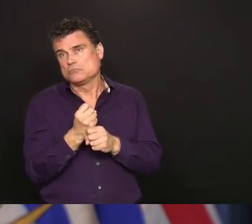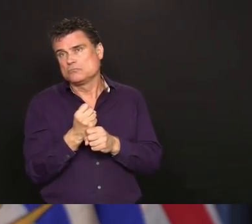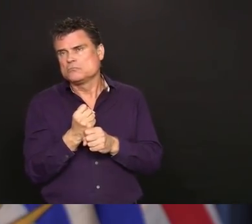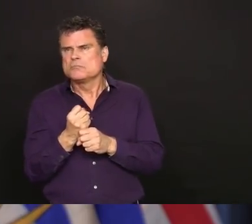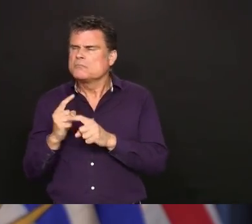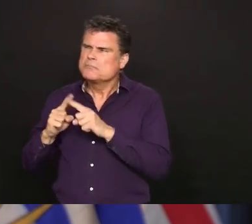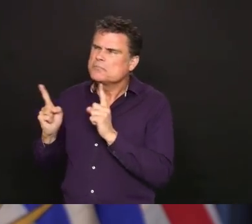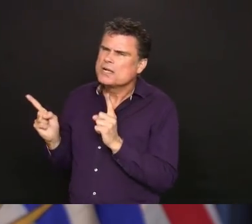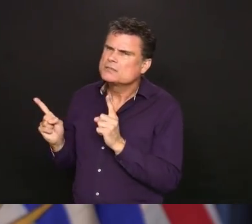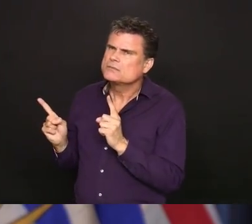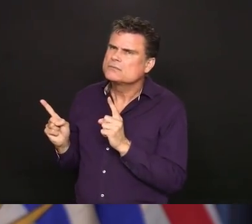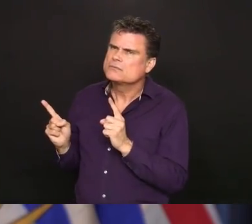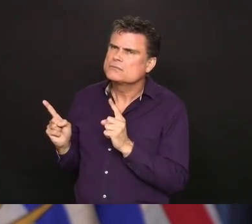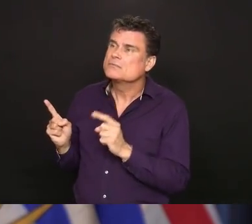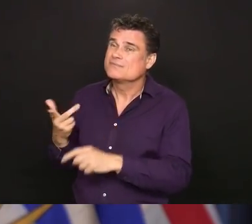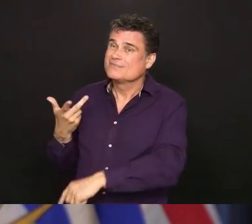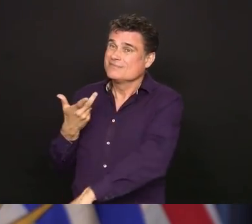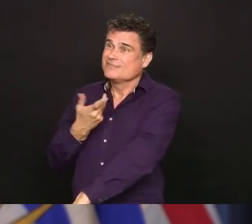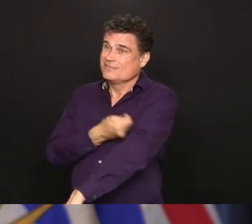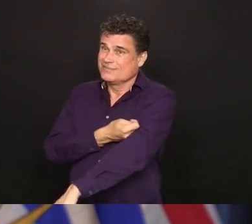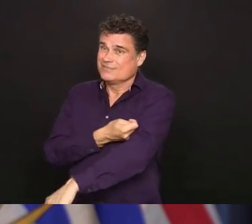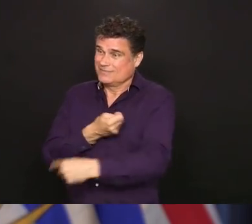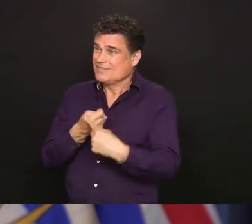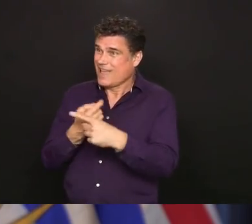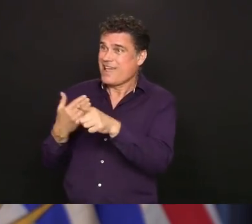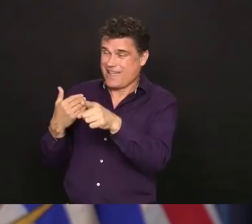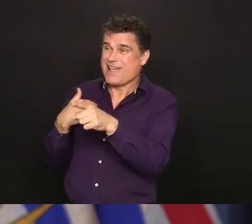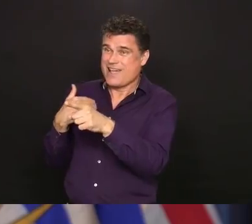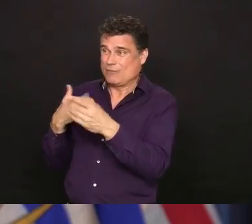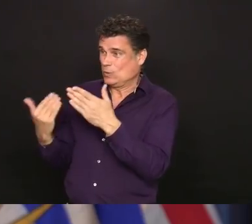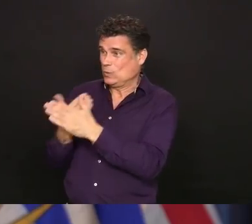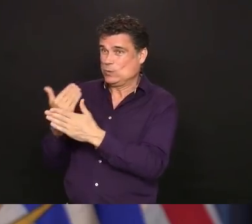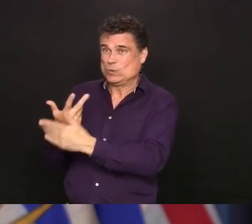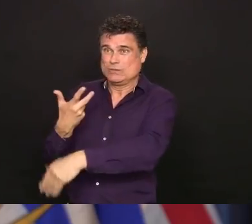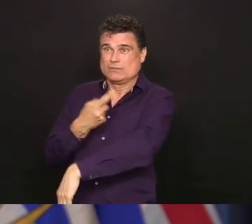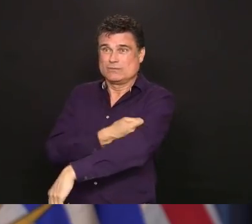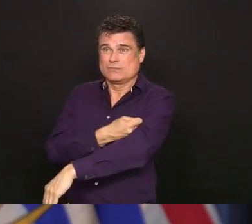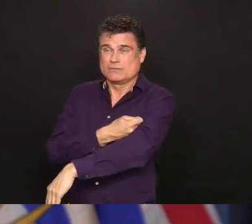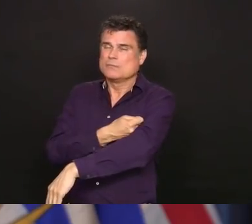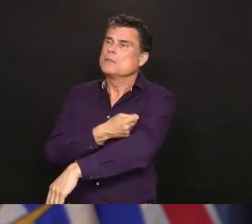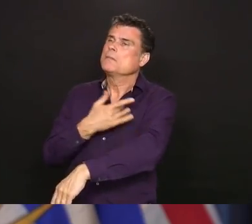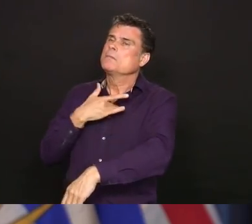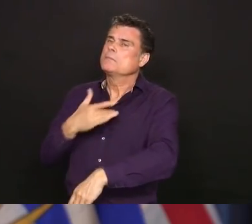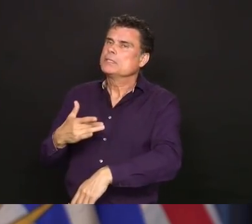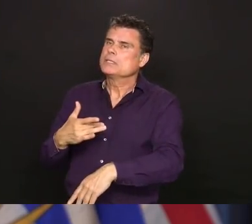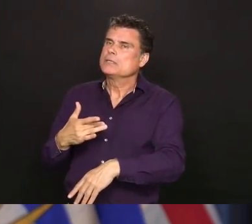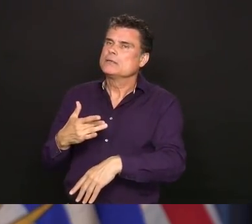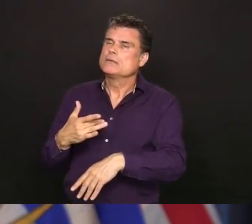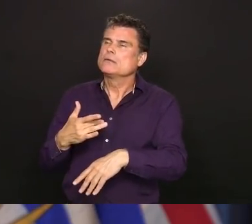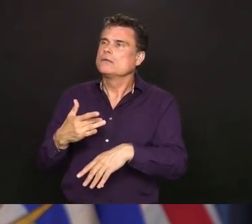I saw polling today that suggested that about 73 per cent of people, Canadians polled right now say they